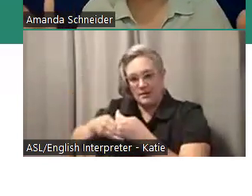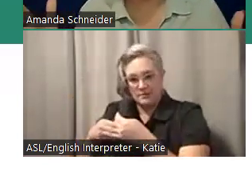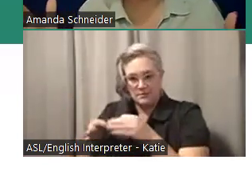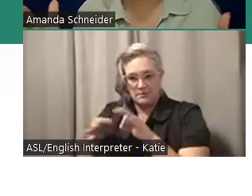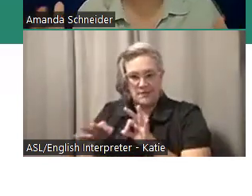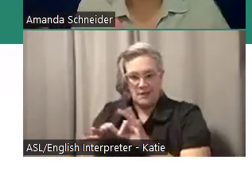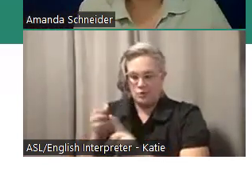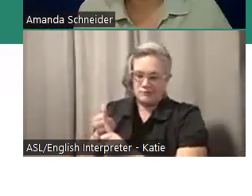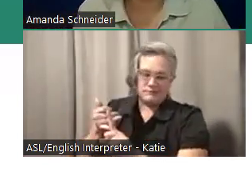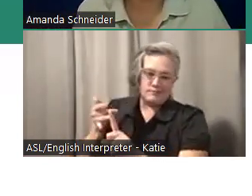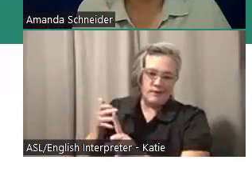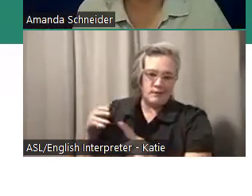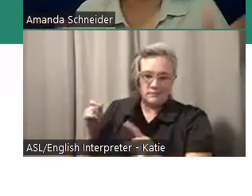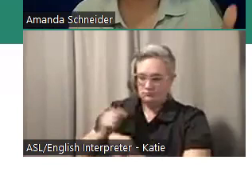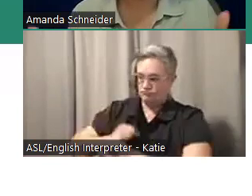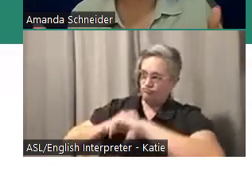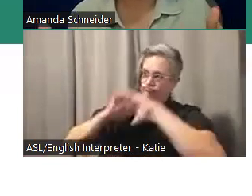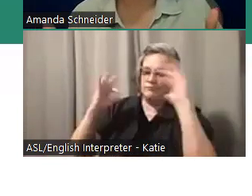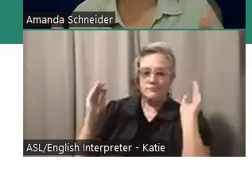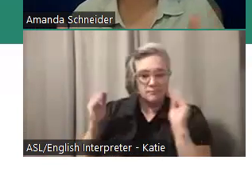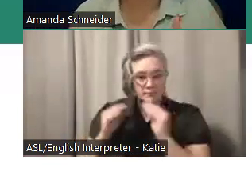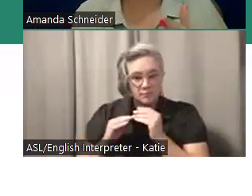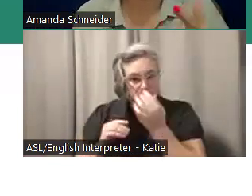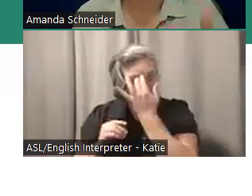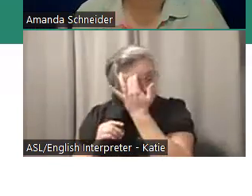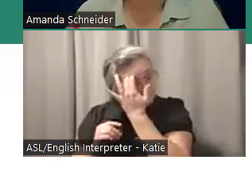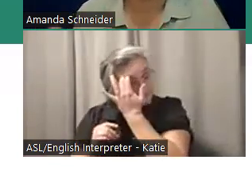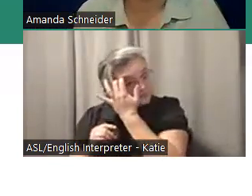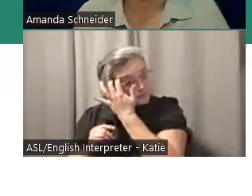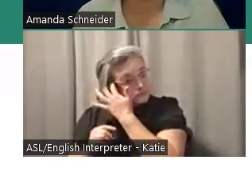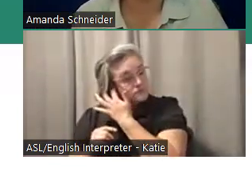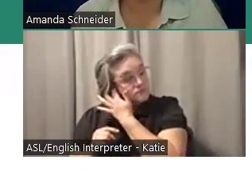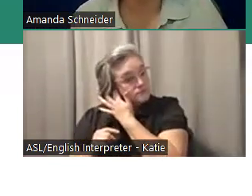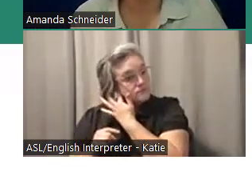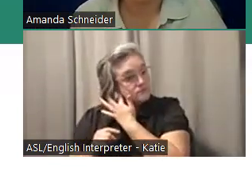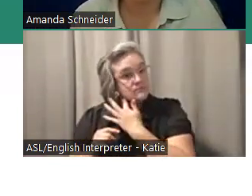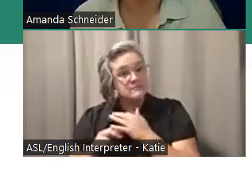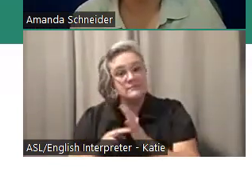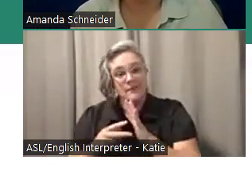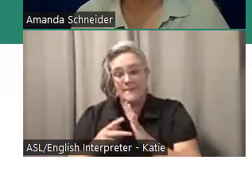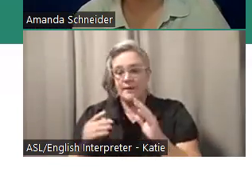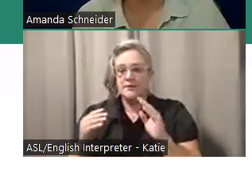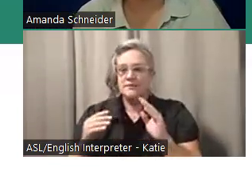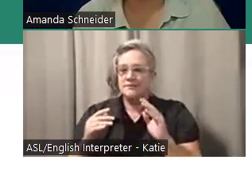And expand on them, but also it opens the door to have different conversations each time.